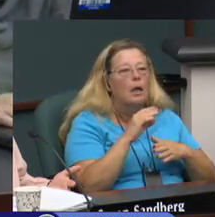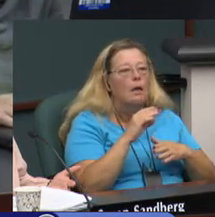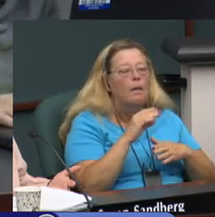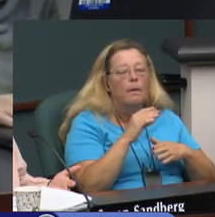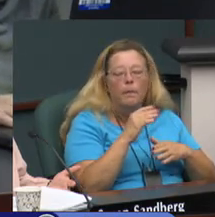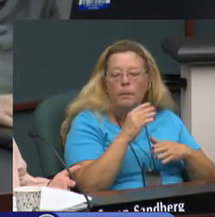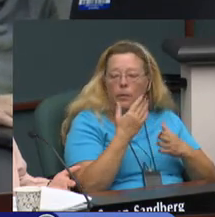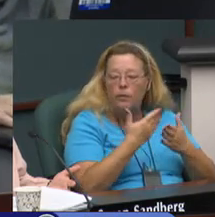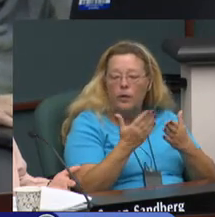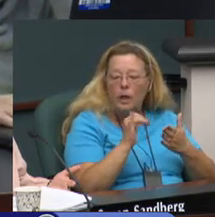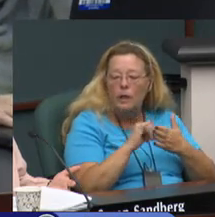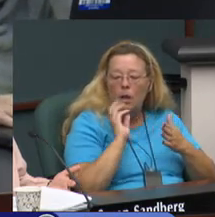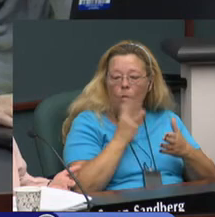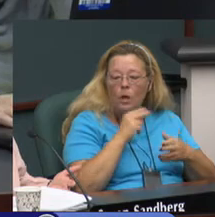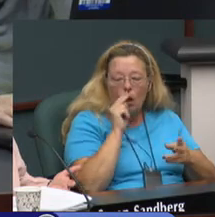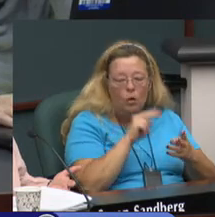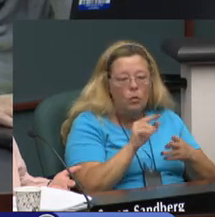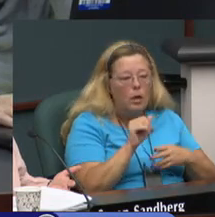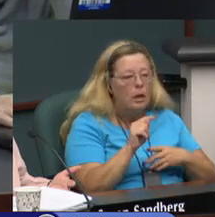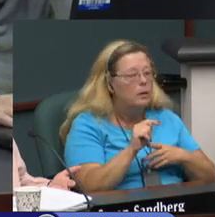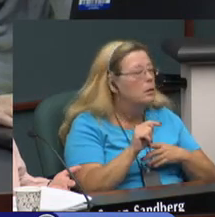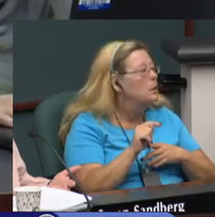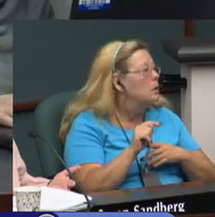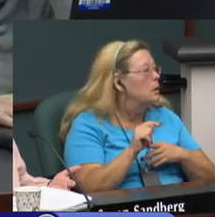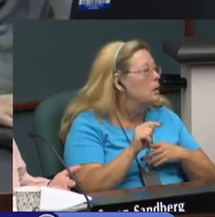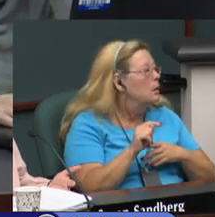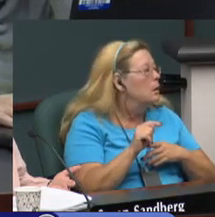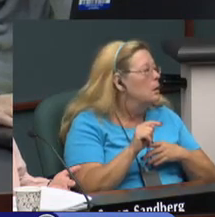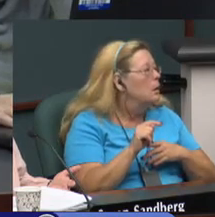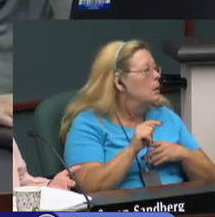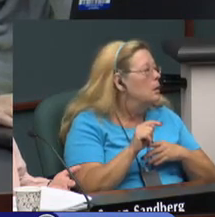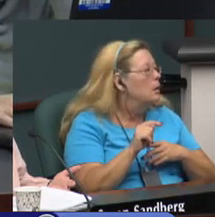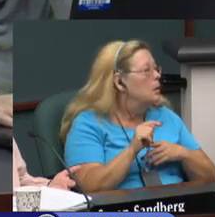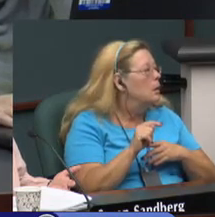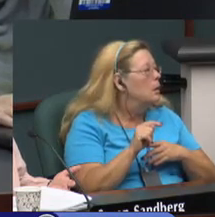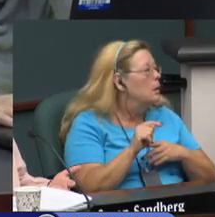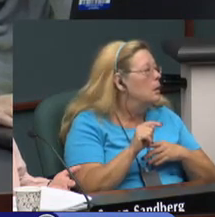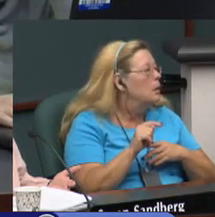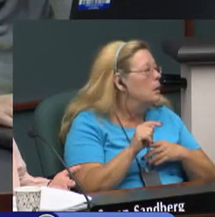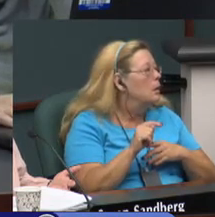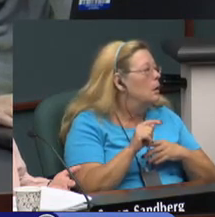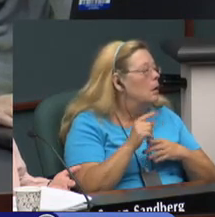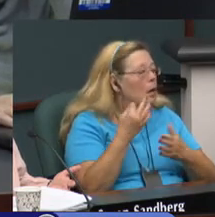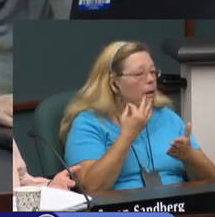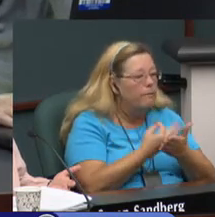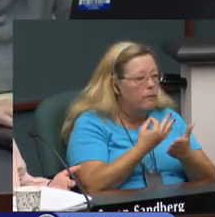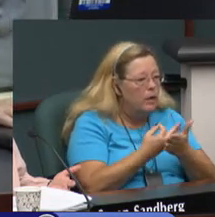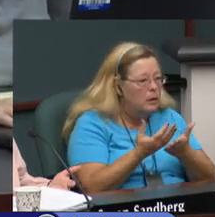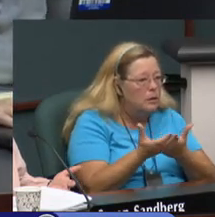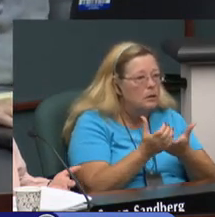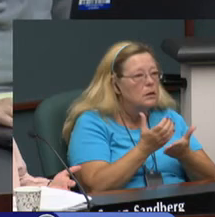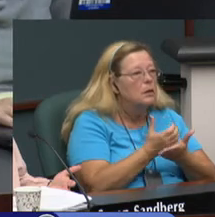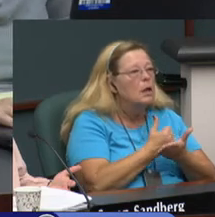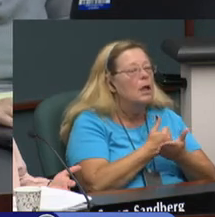would be looking at you know the fund currently now housing the Neighborhood